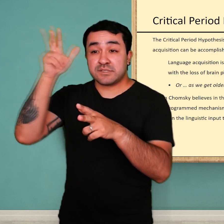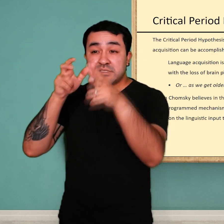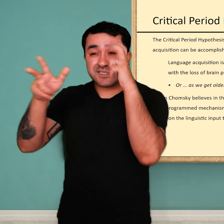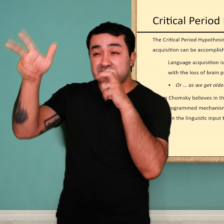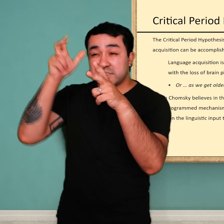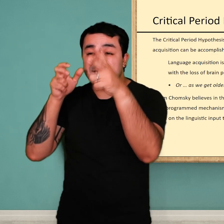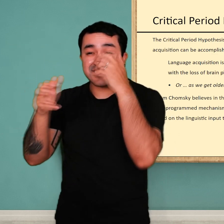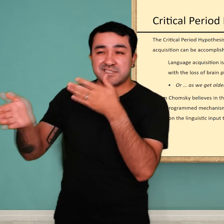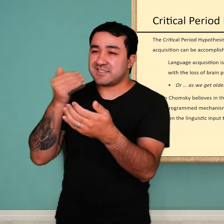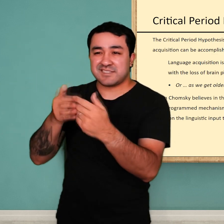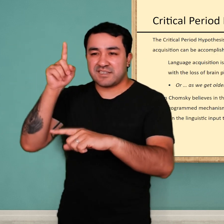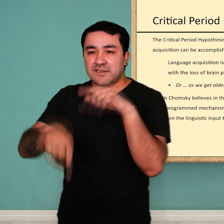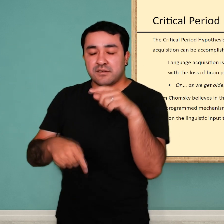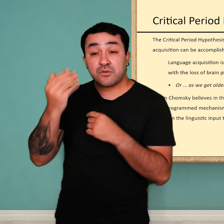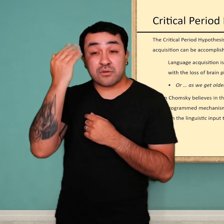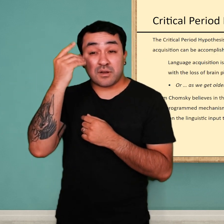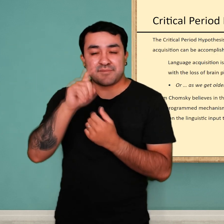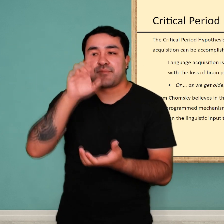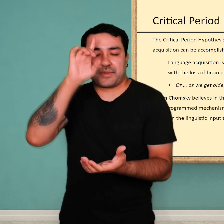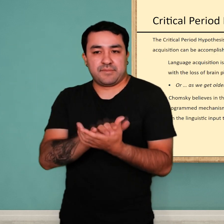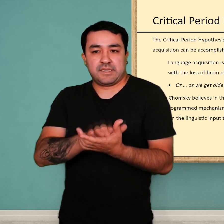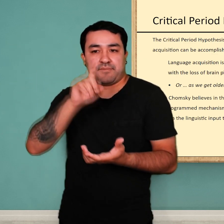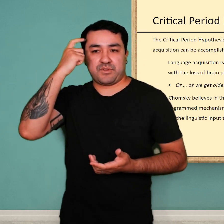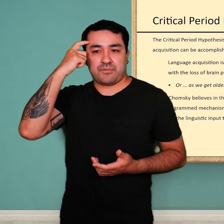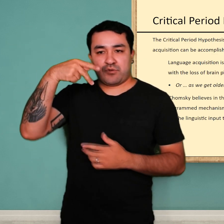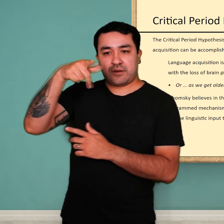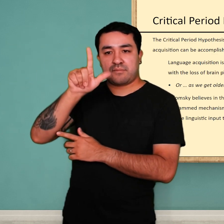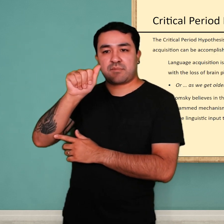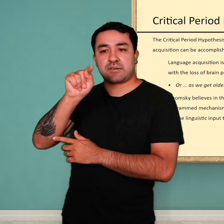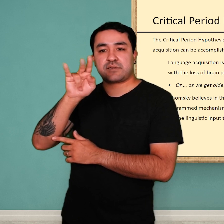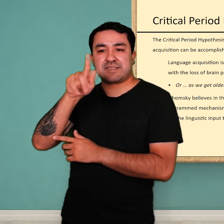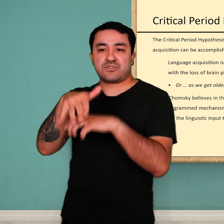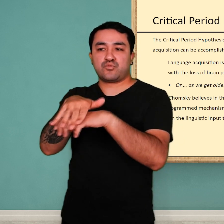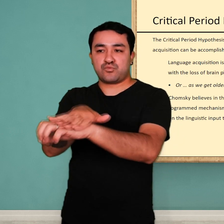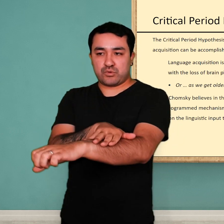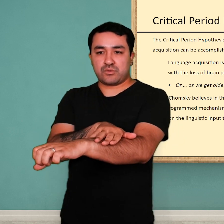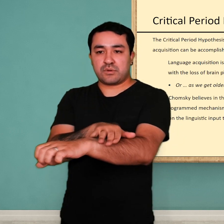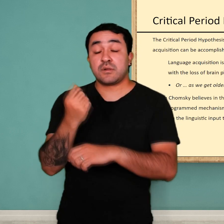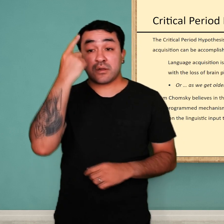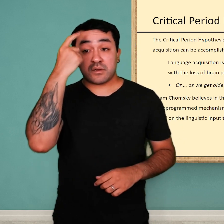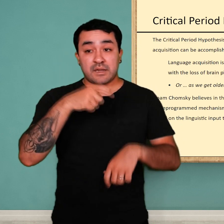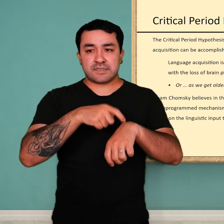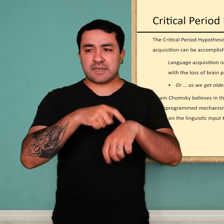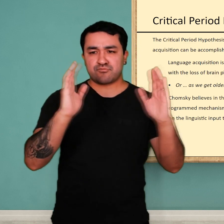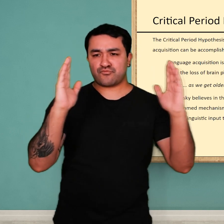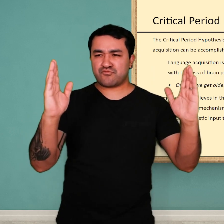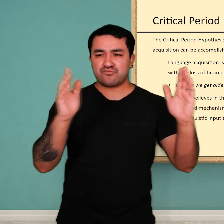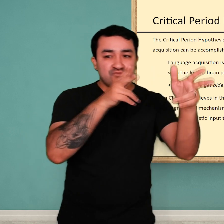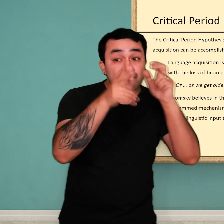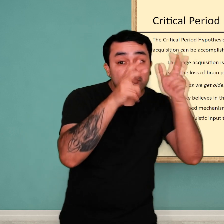before age ten. As the brain matures, the language acquisition process becomes arduous with the loss